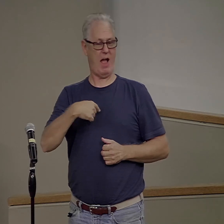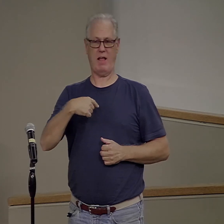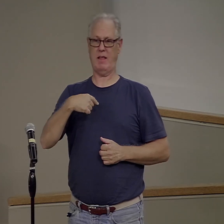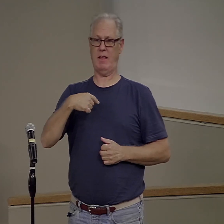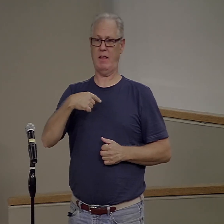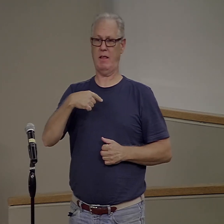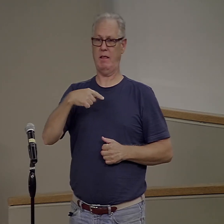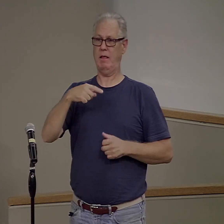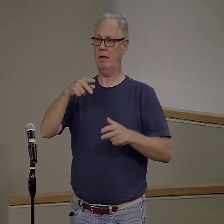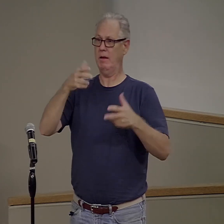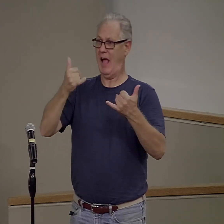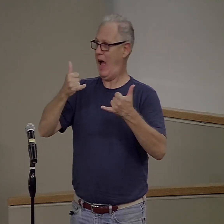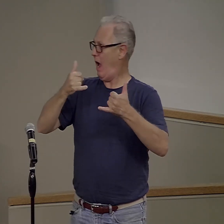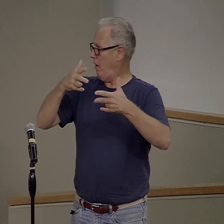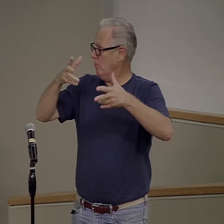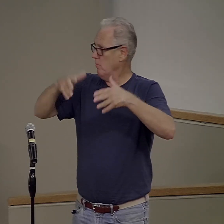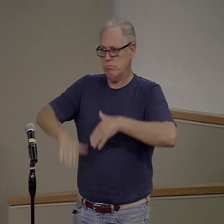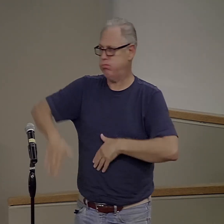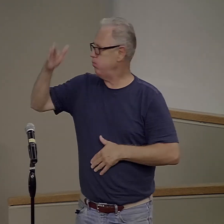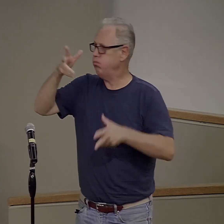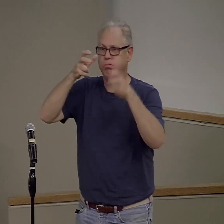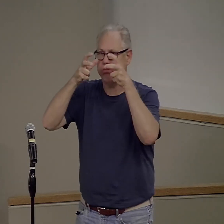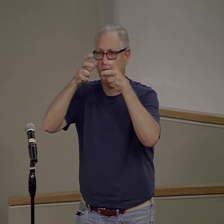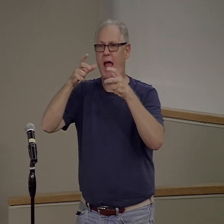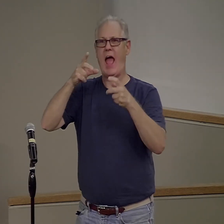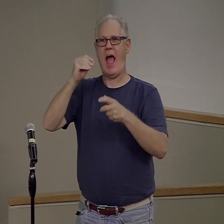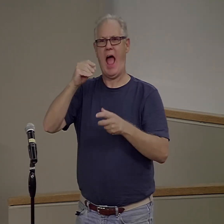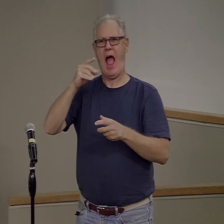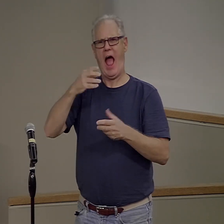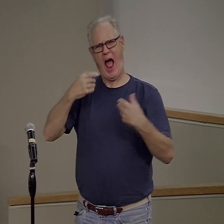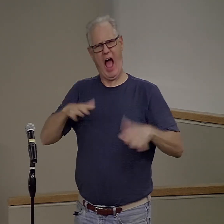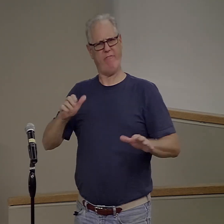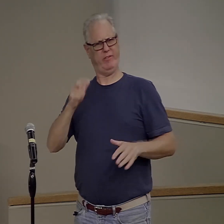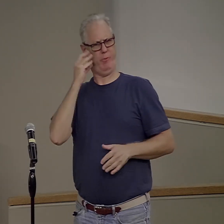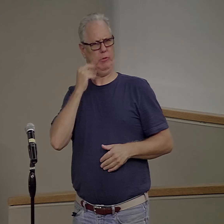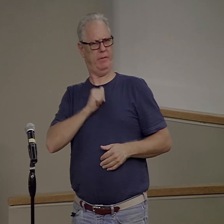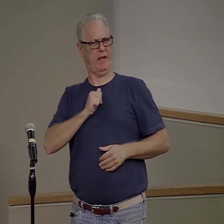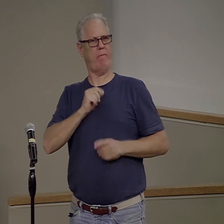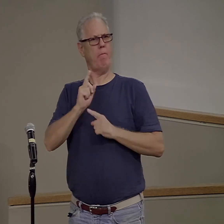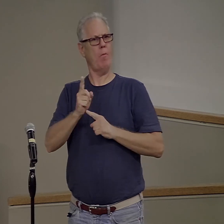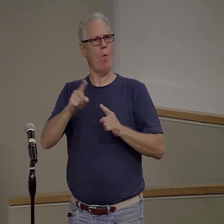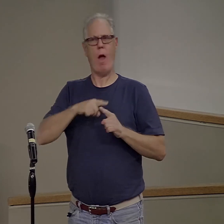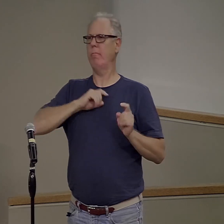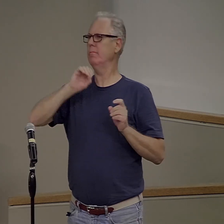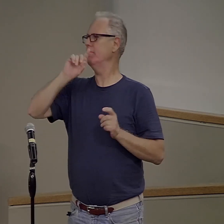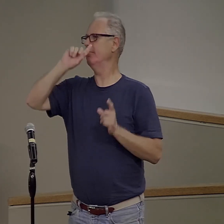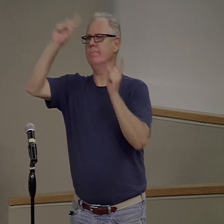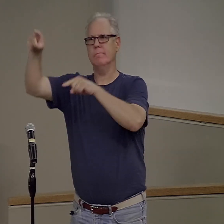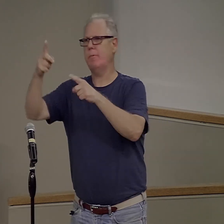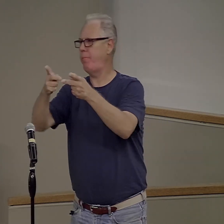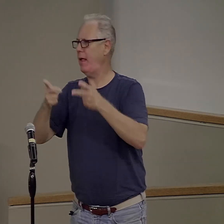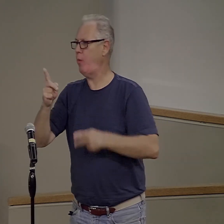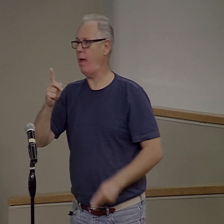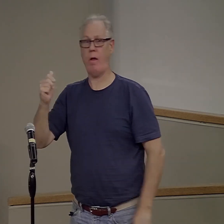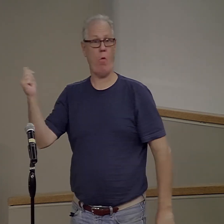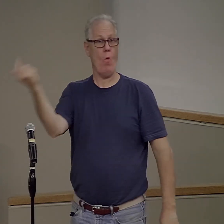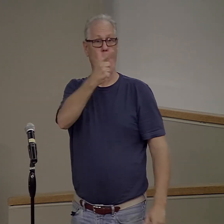So I'm thinking about if I had grown up having primarily visual experiences.